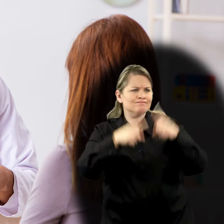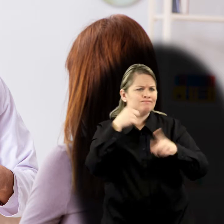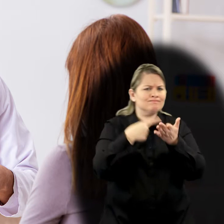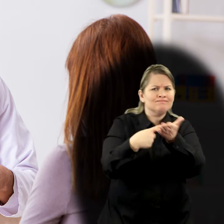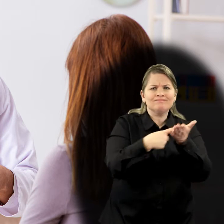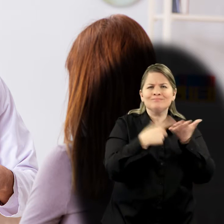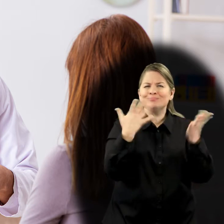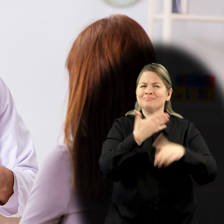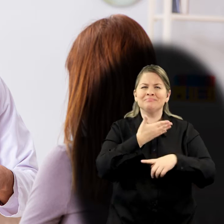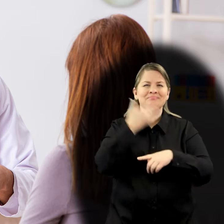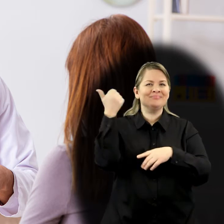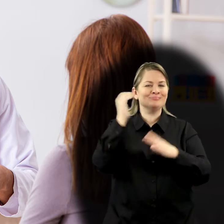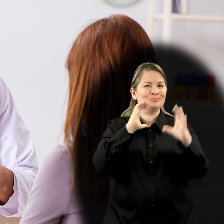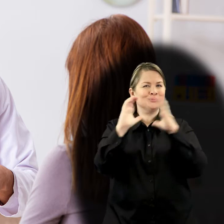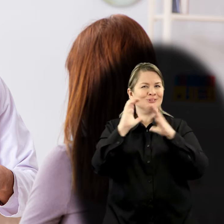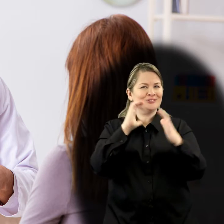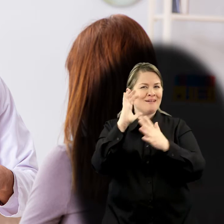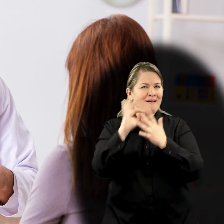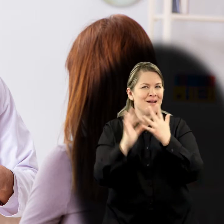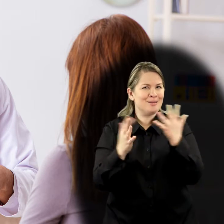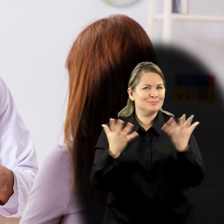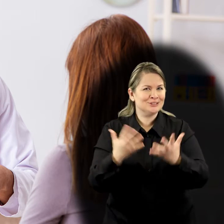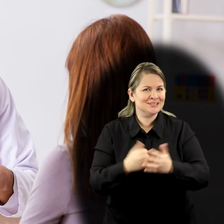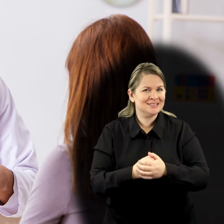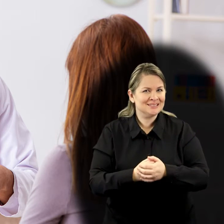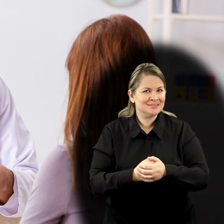that works for both parties.